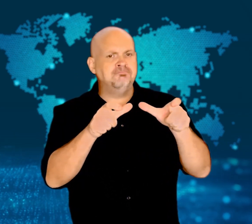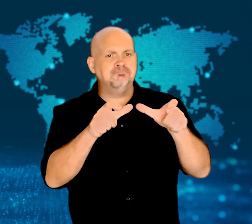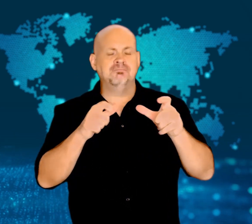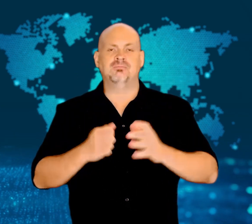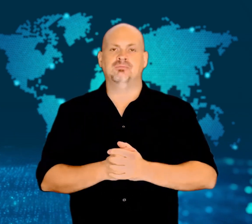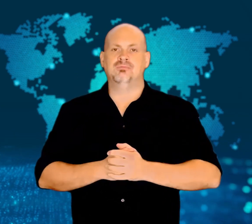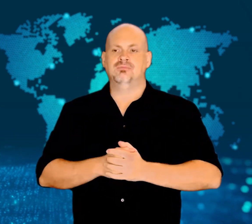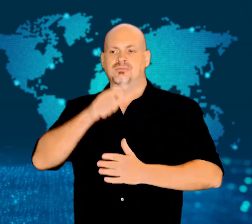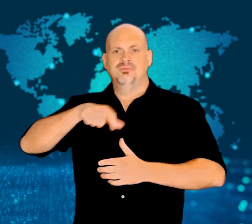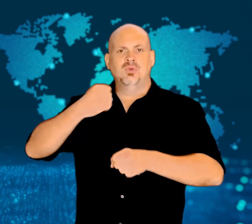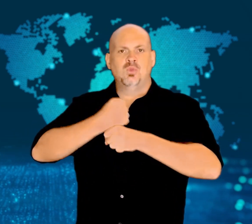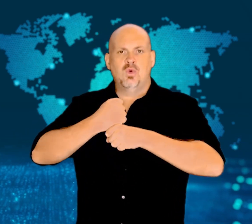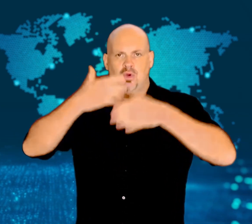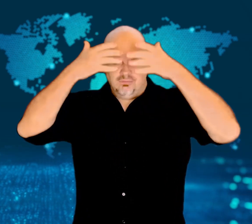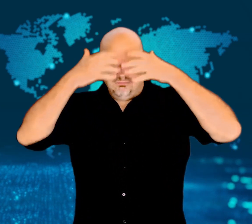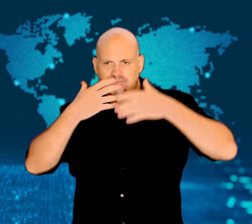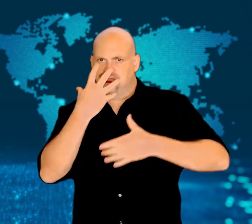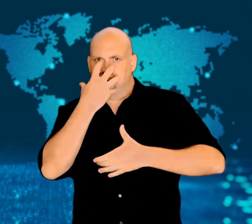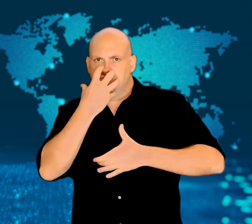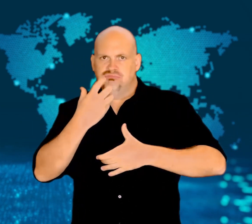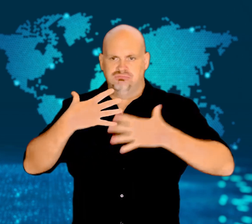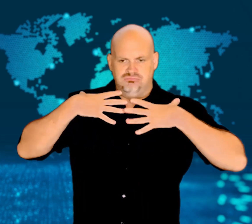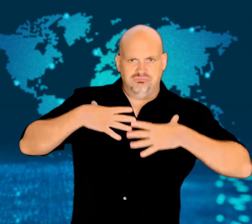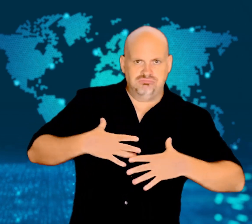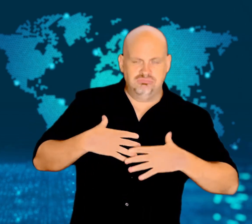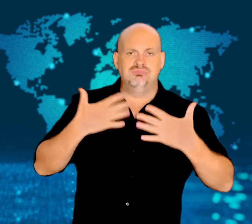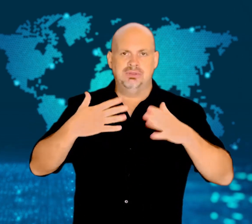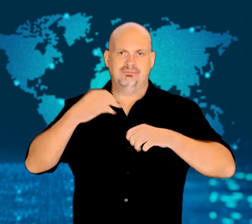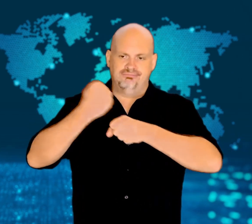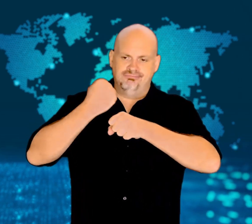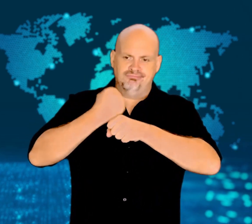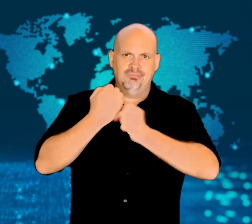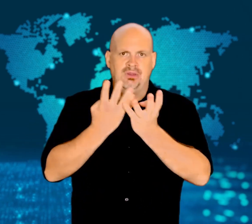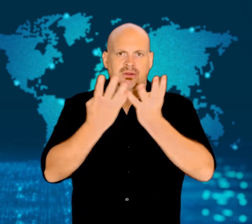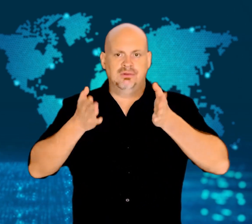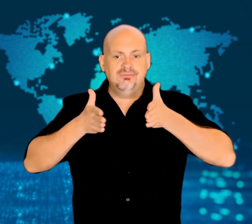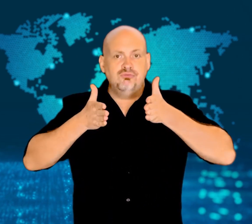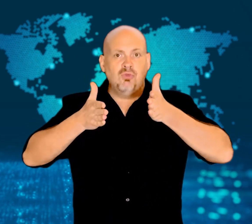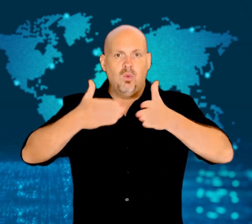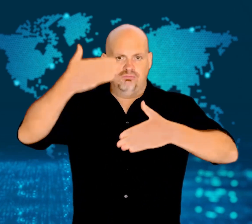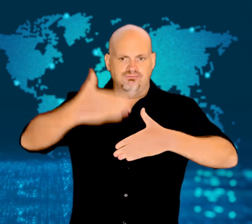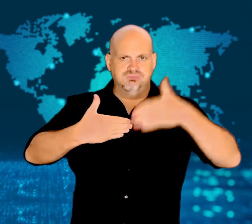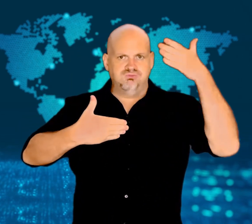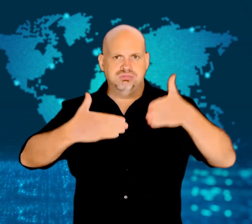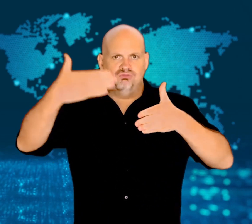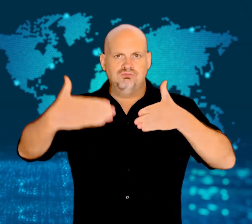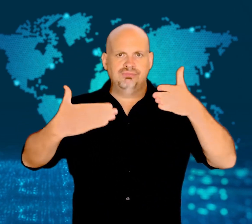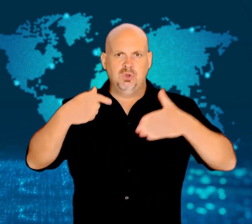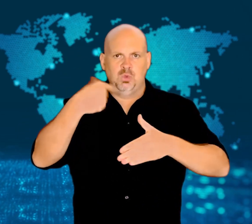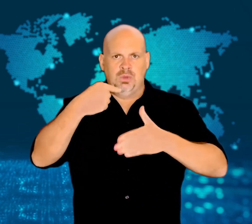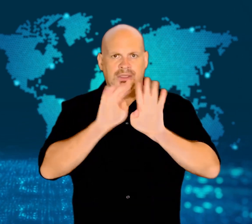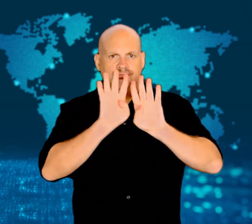People in hazmat suits have sealed off streets